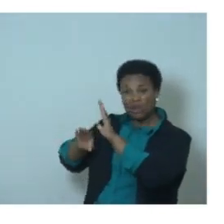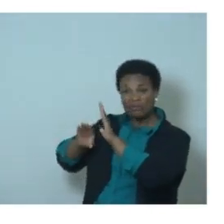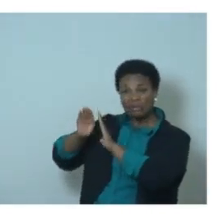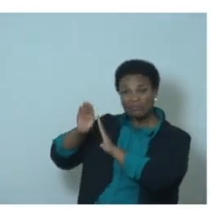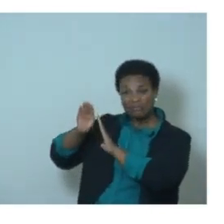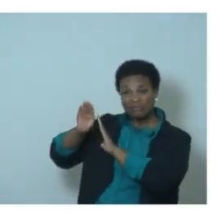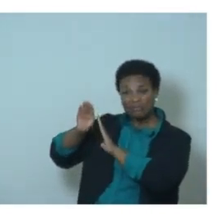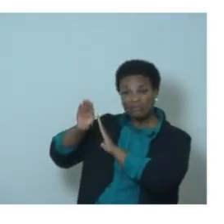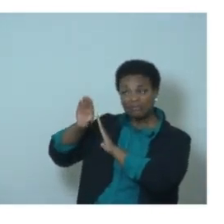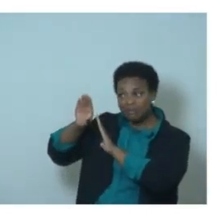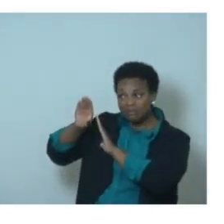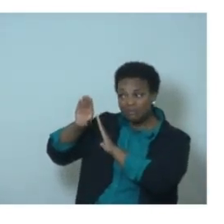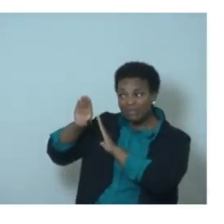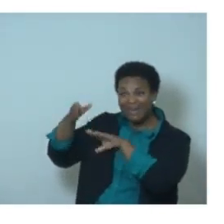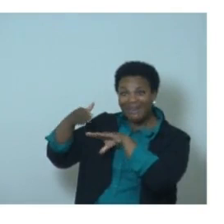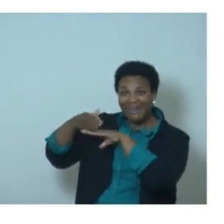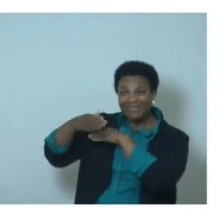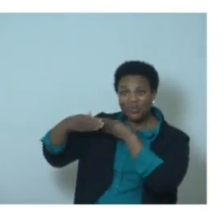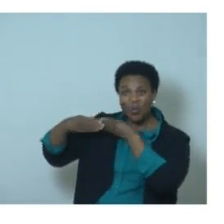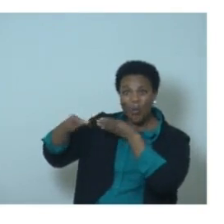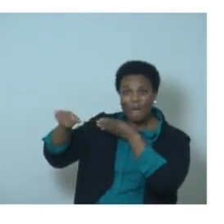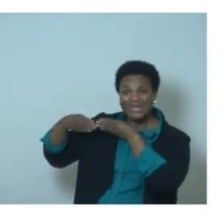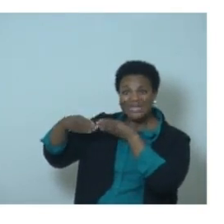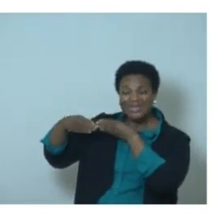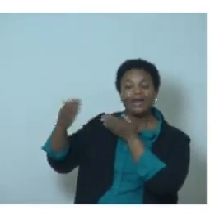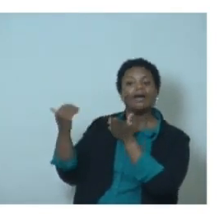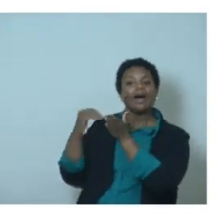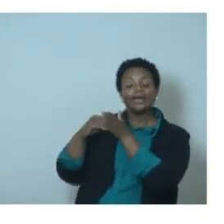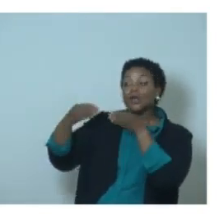BUT LOOK AT THE STEEP INCLINE IN CASES IN JUNE AGAIN.